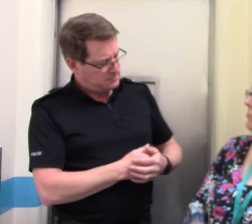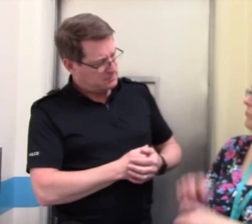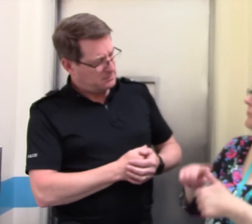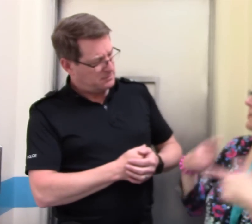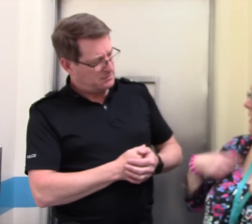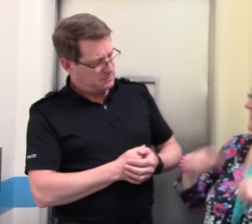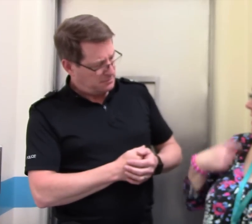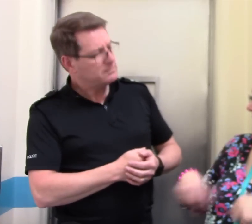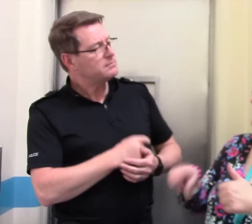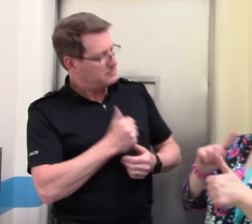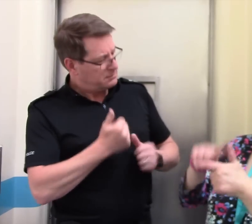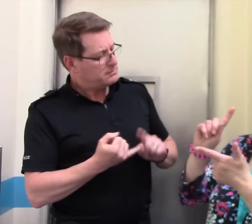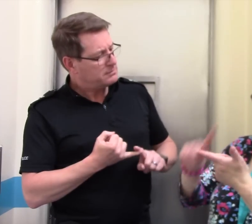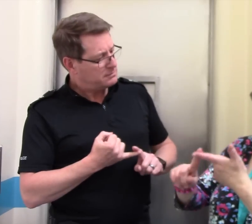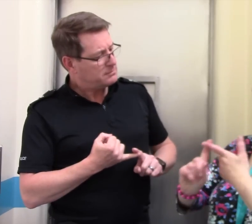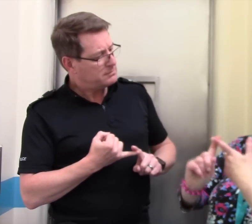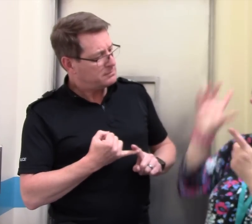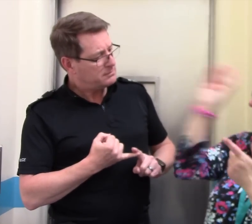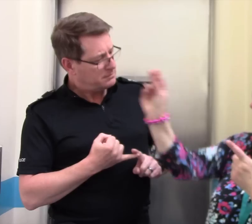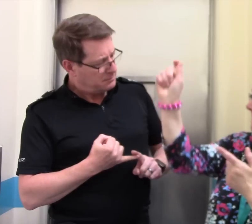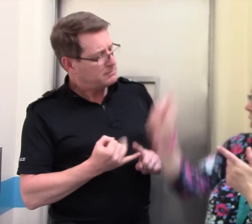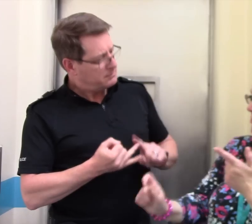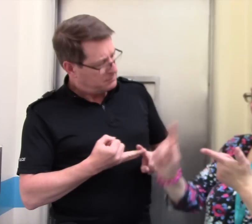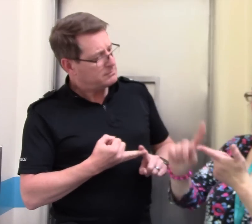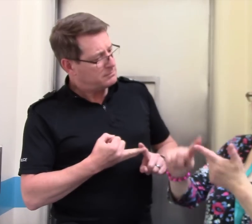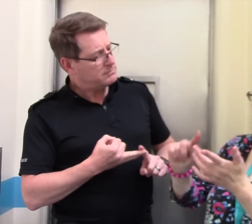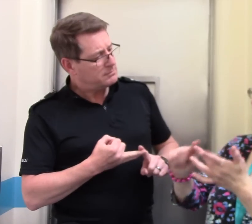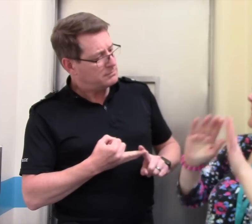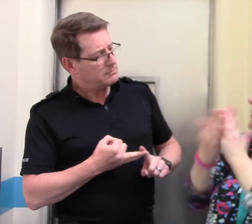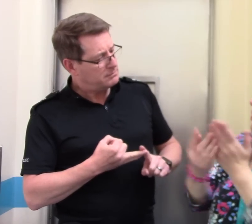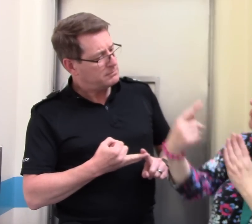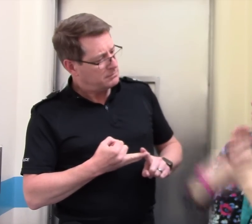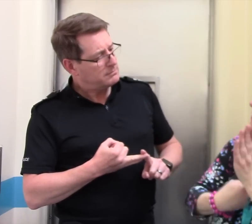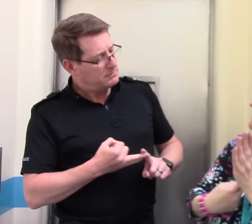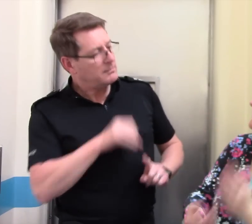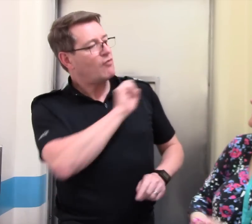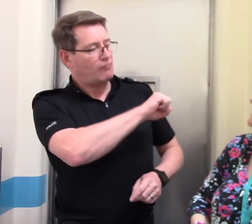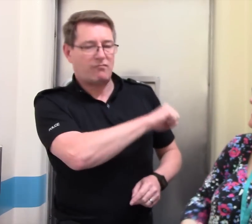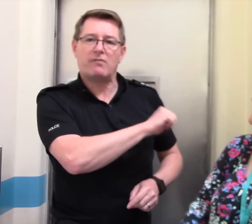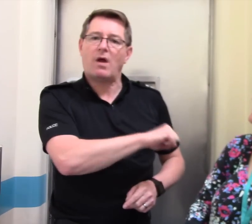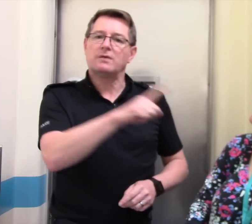Catherine: Yes, 1 - Solicitor, 2 - Inform someone, 3 - Book of Rules